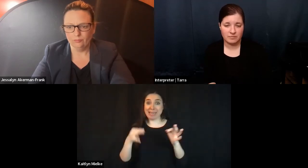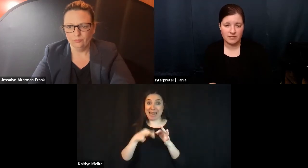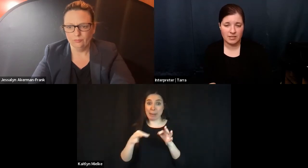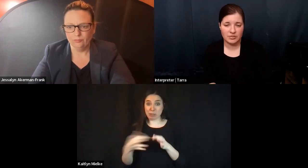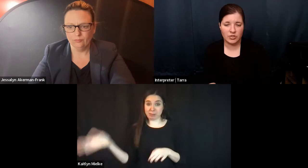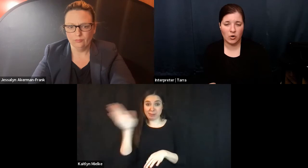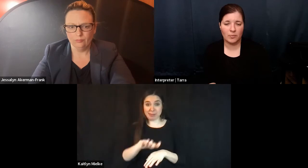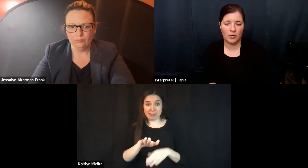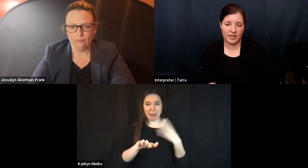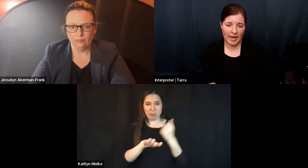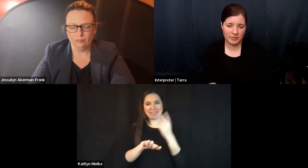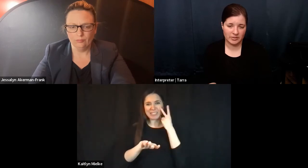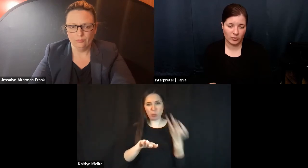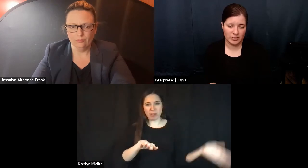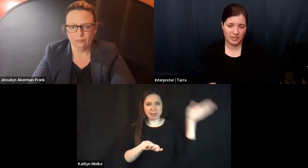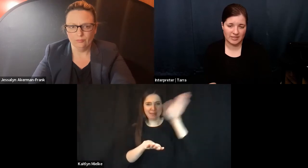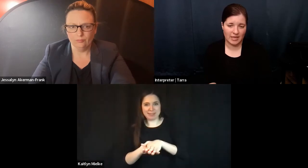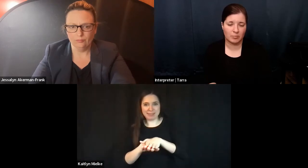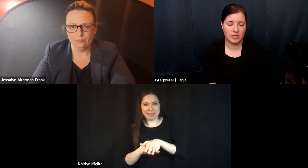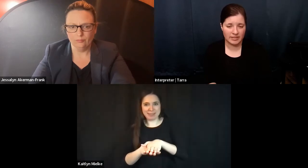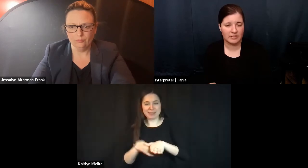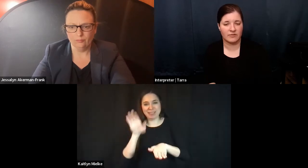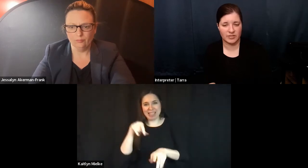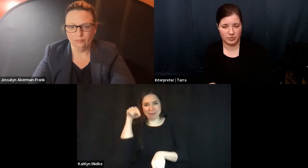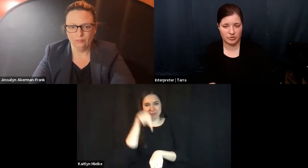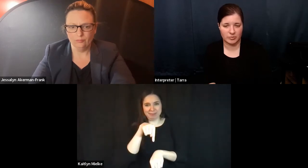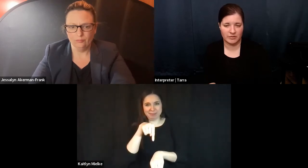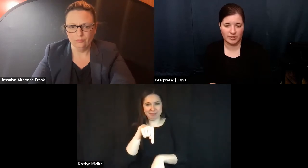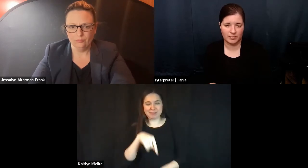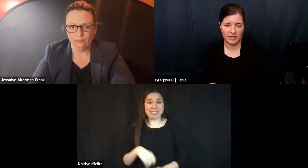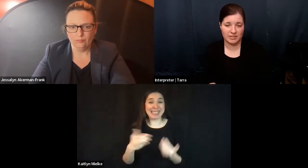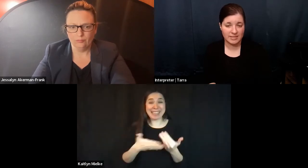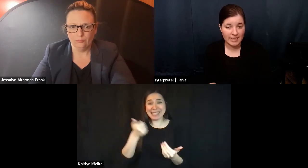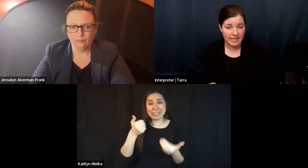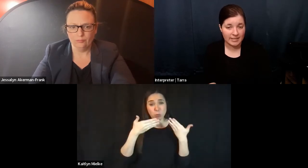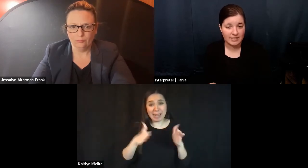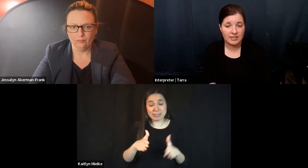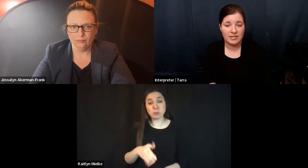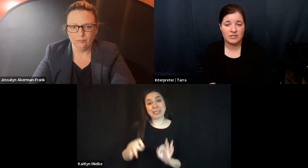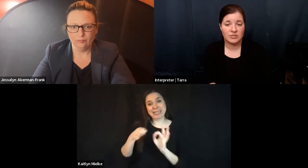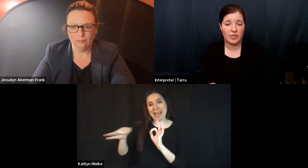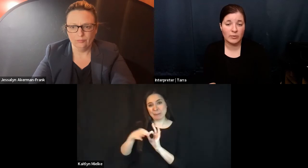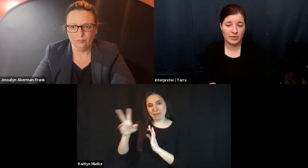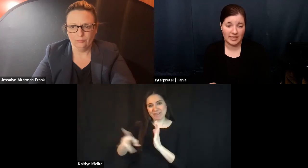So I suggest adding what we call a visual description in that transcript.